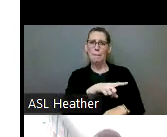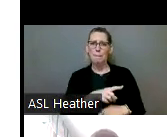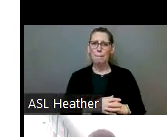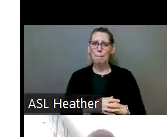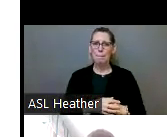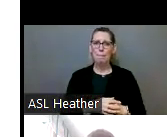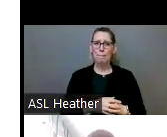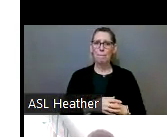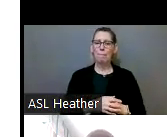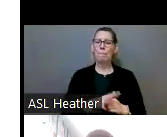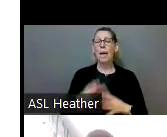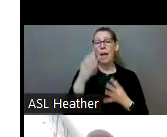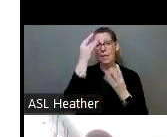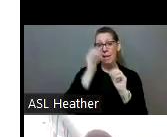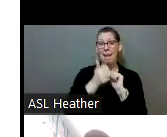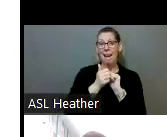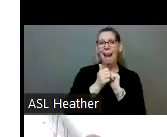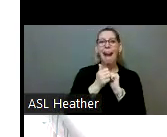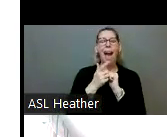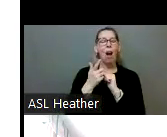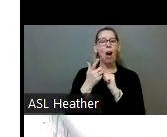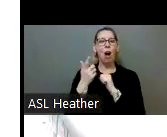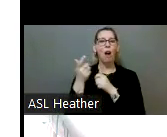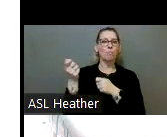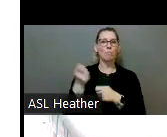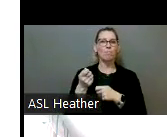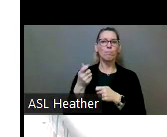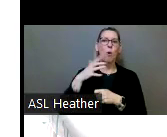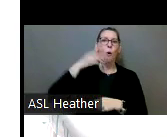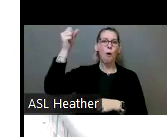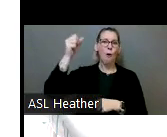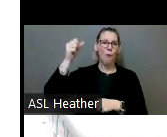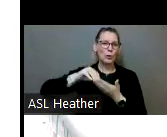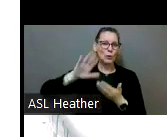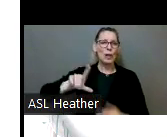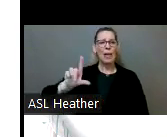and then thinking about how do you leverage older students? Link Crew is a great example